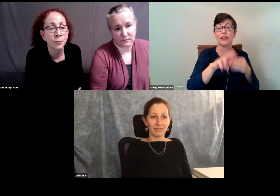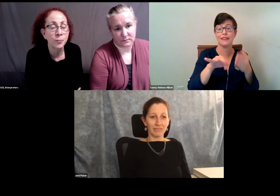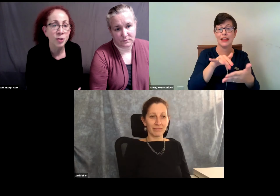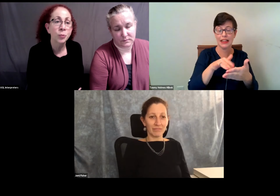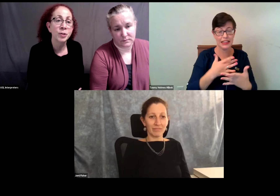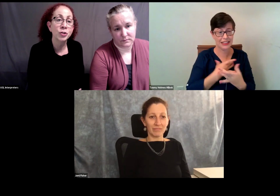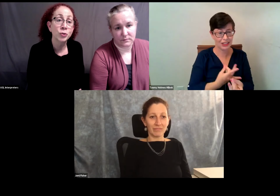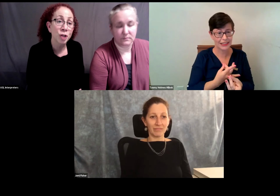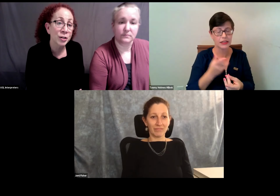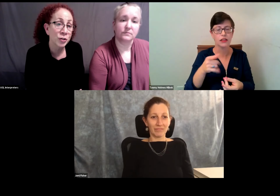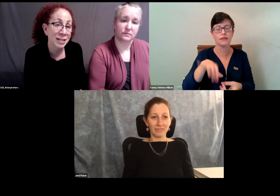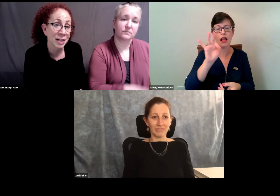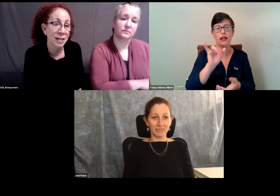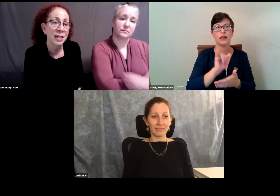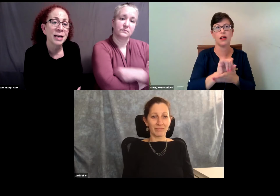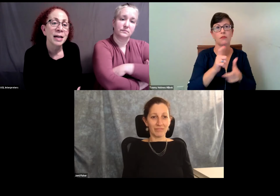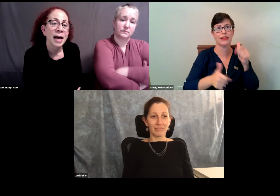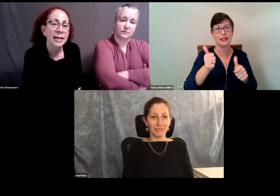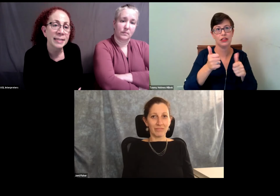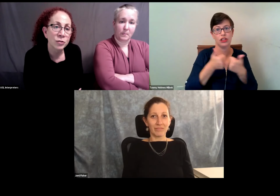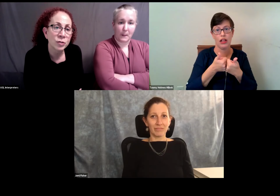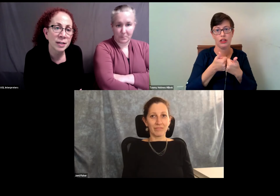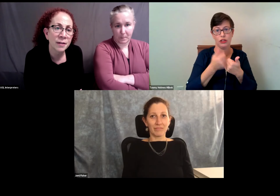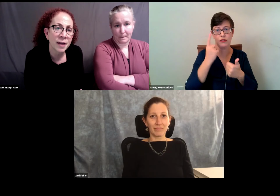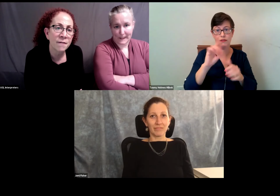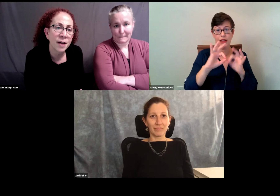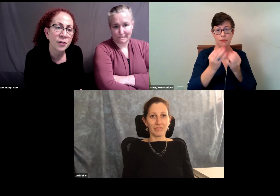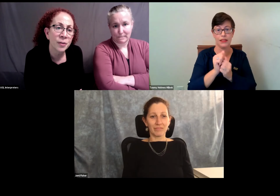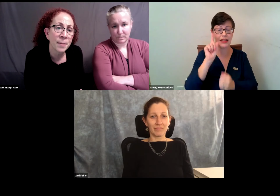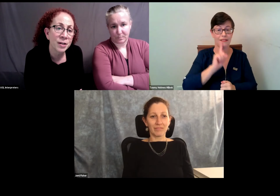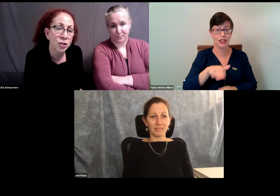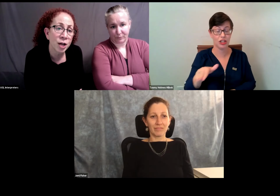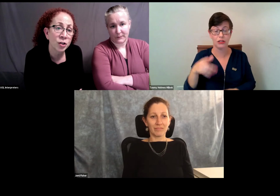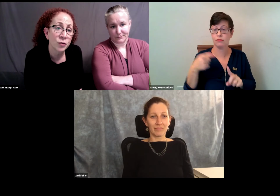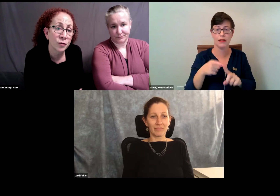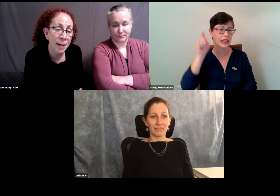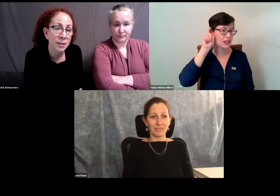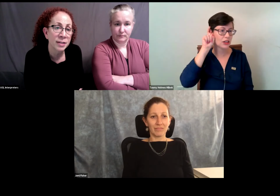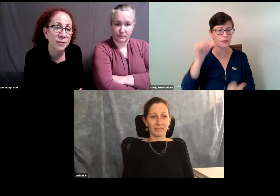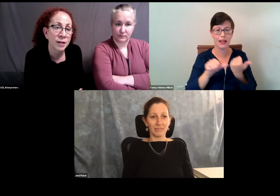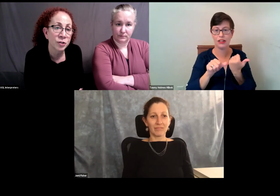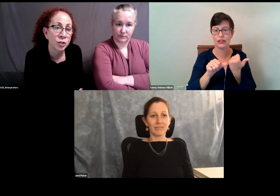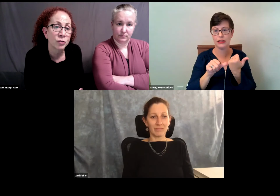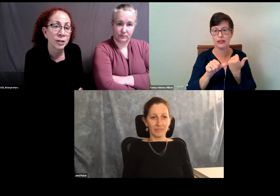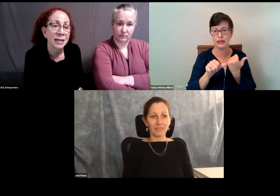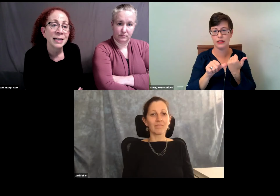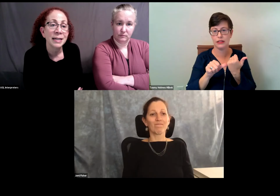special permission to change the study and it's interesting that they have found that the biggest challenge for families of deaf children is.